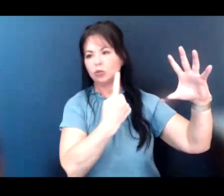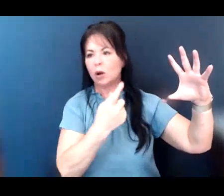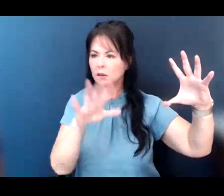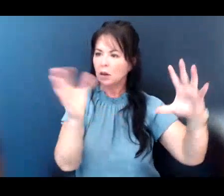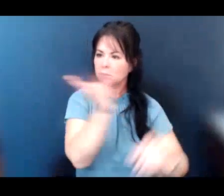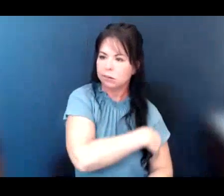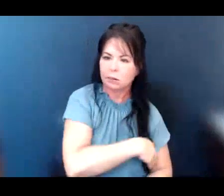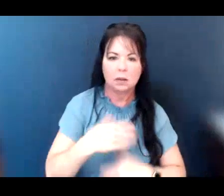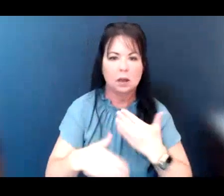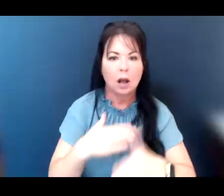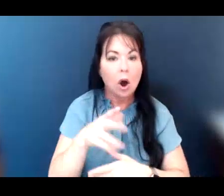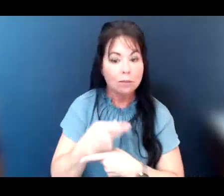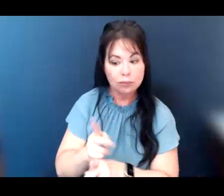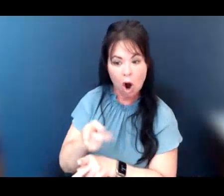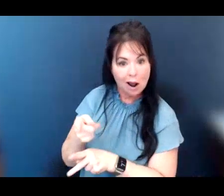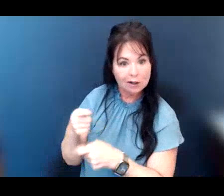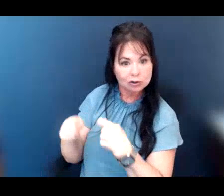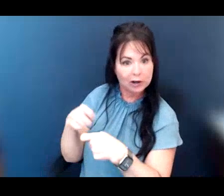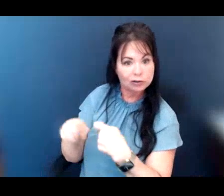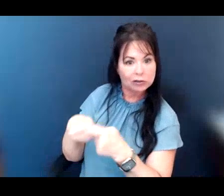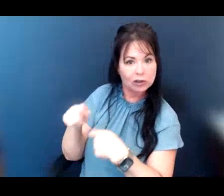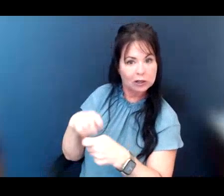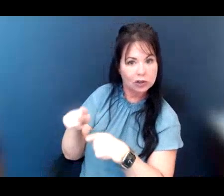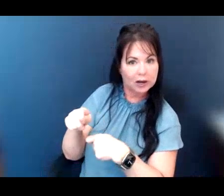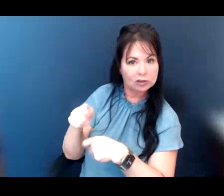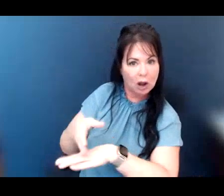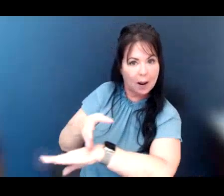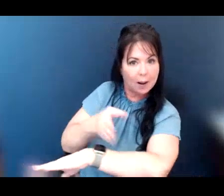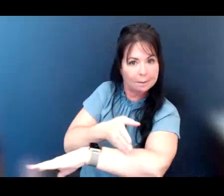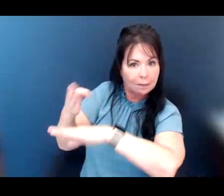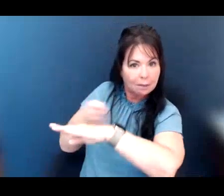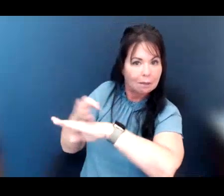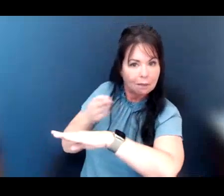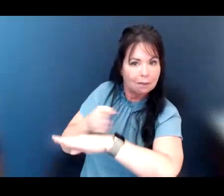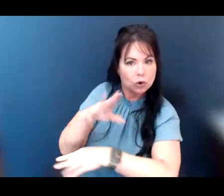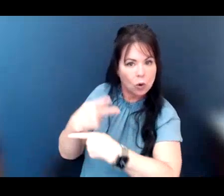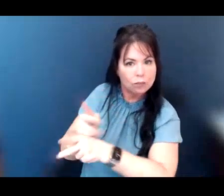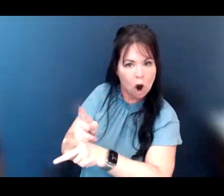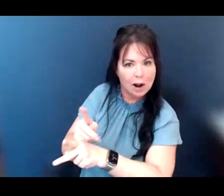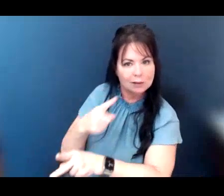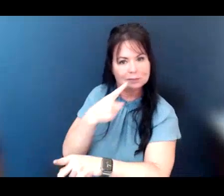you think about those personas, updating those personas based on that. You want to think about as technology changes.